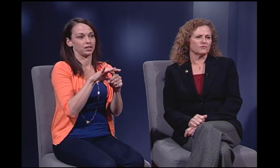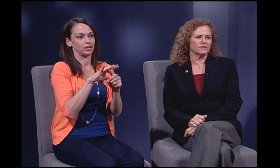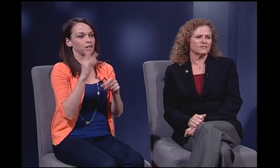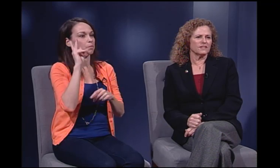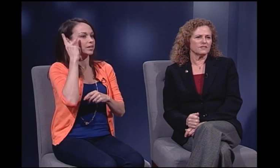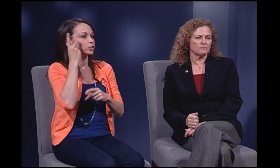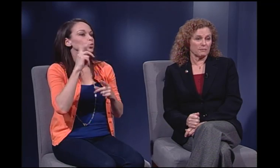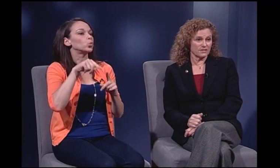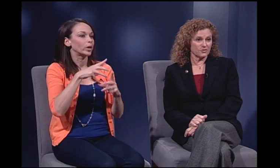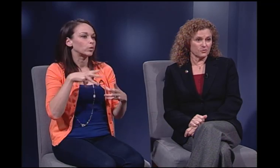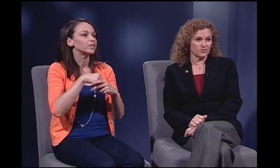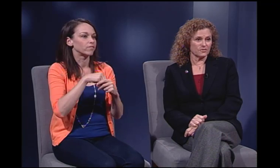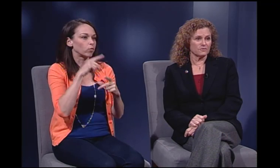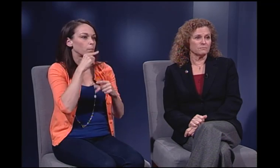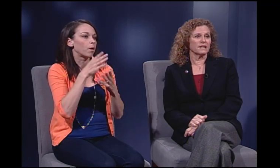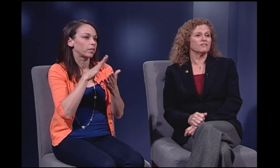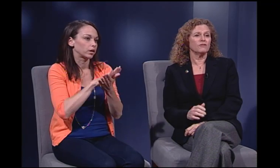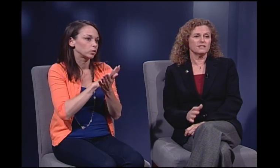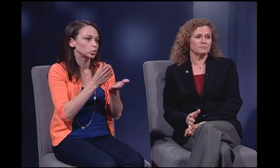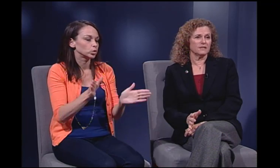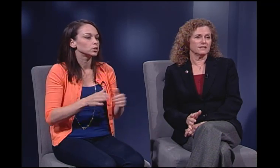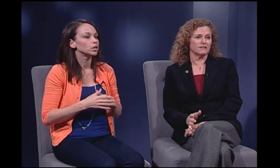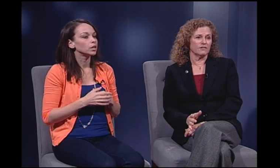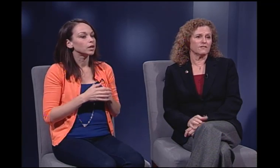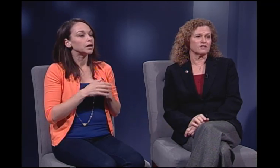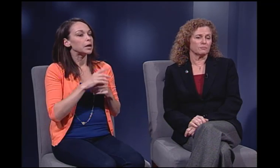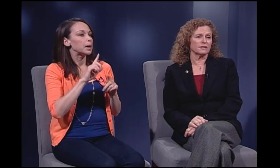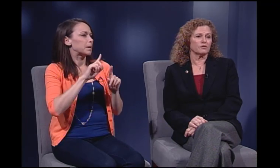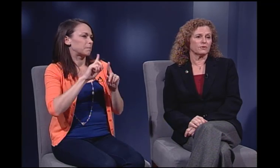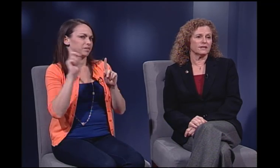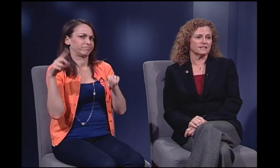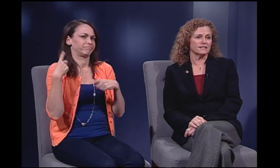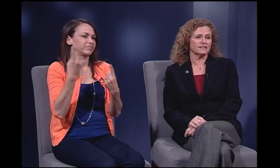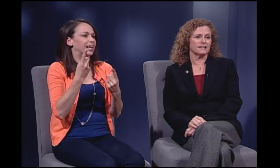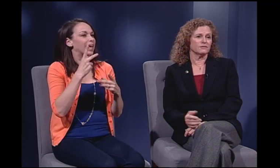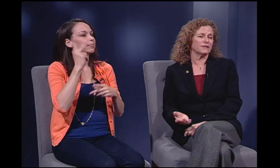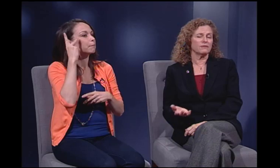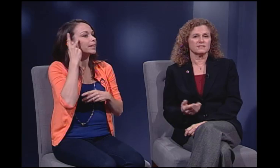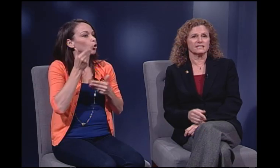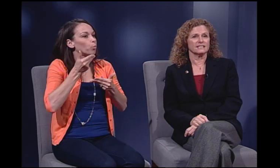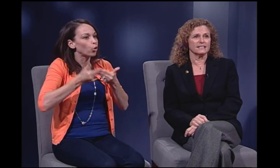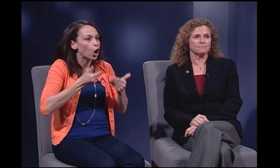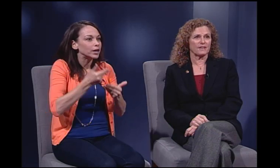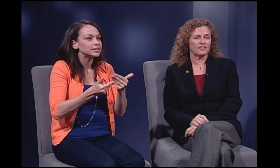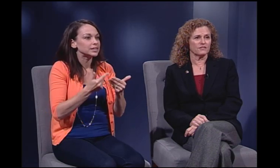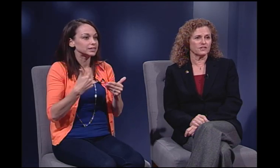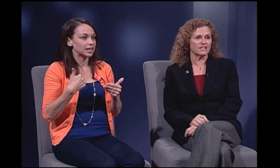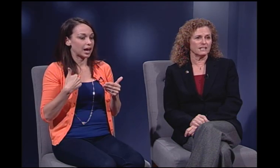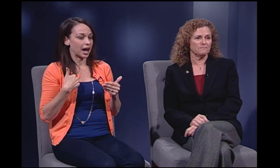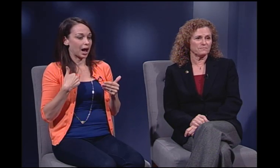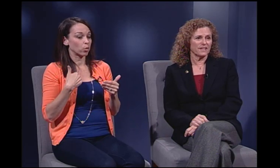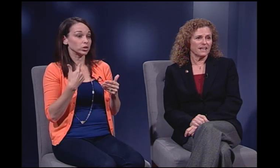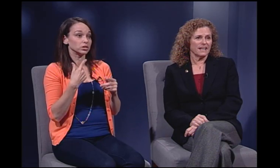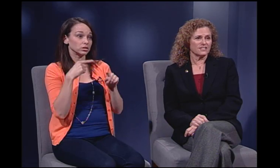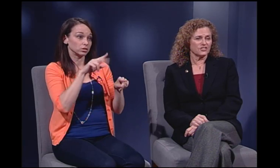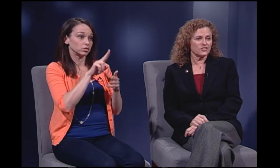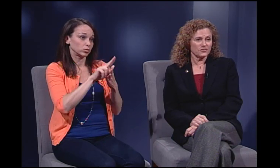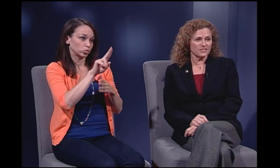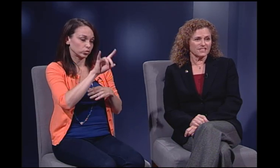with the public schools, but I've always been involved in the political process. When I was at the university as a student,